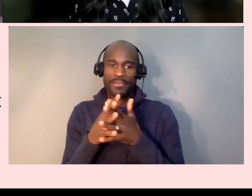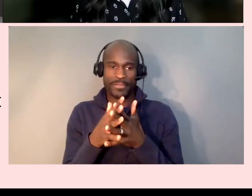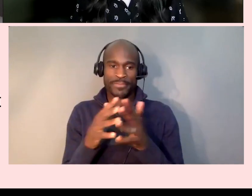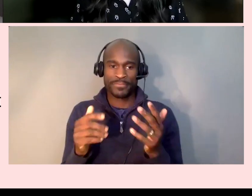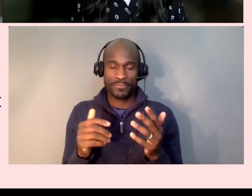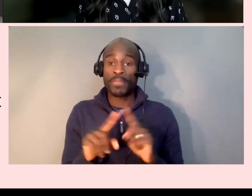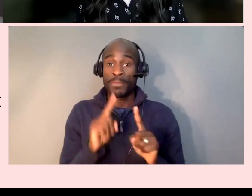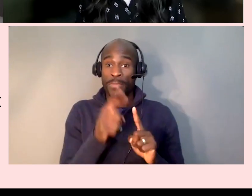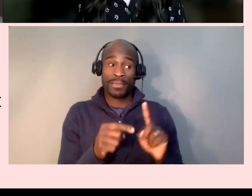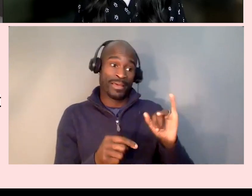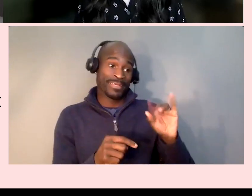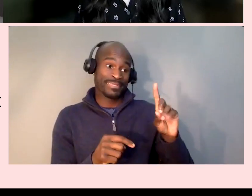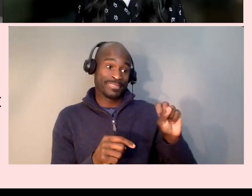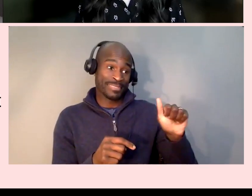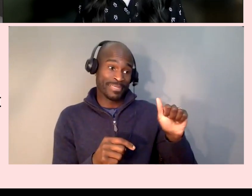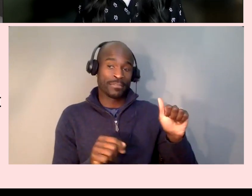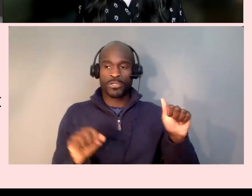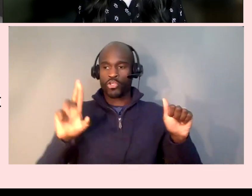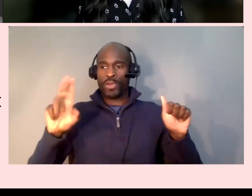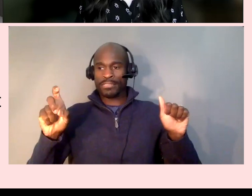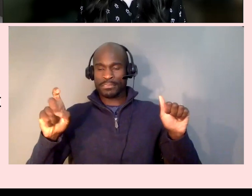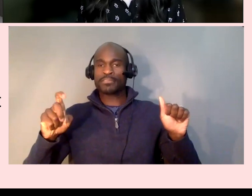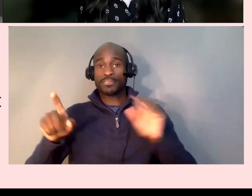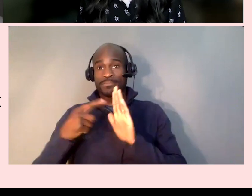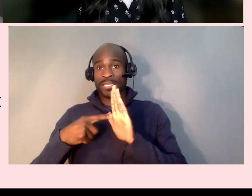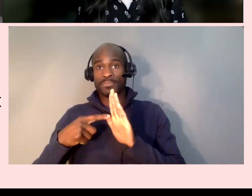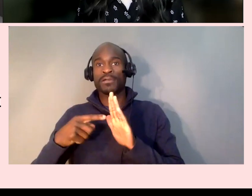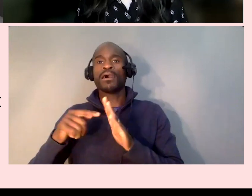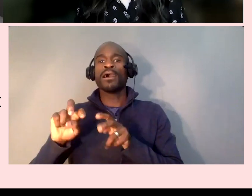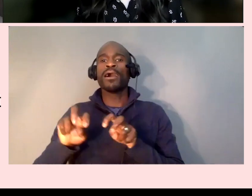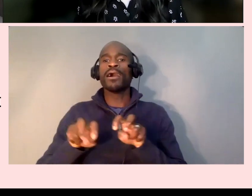pretty common pipeline so it's not that weird, there's a few of us in there, but we founded